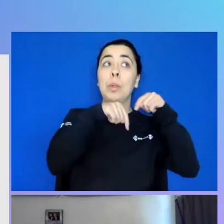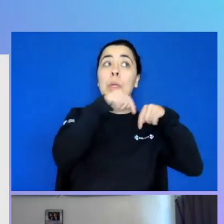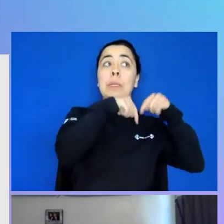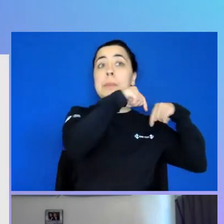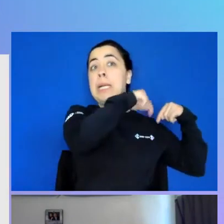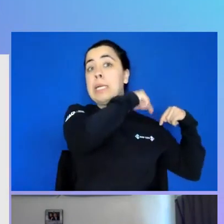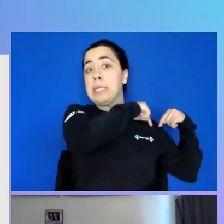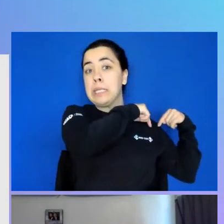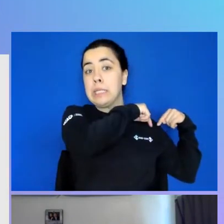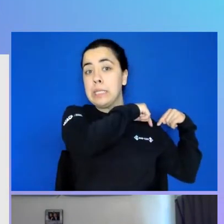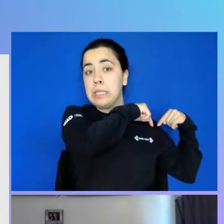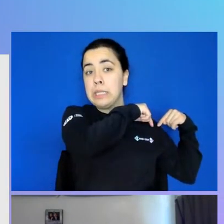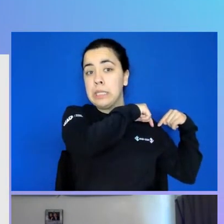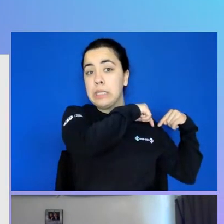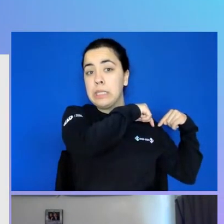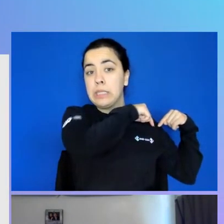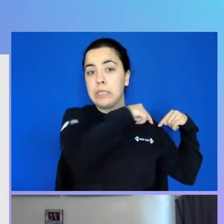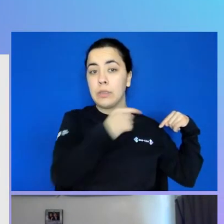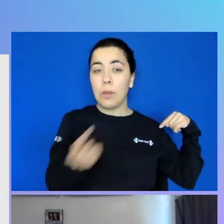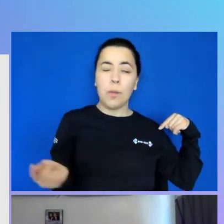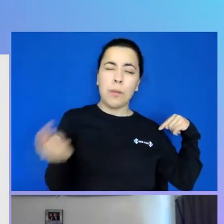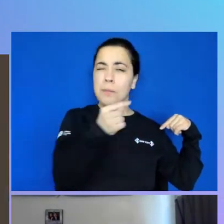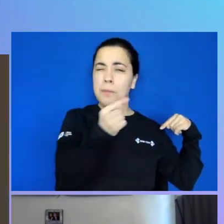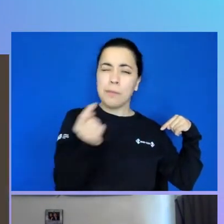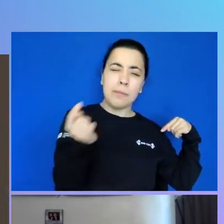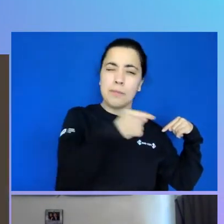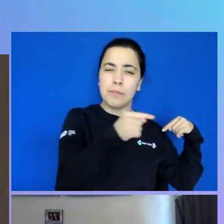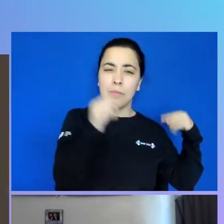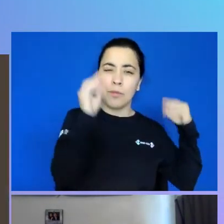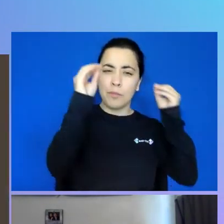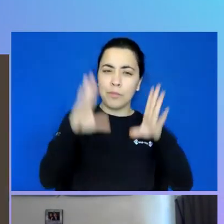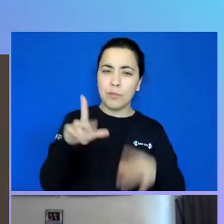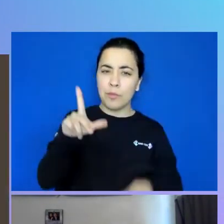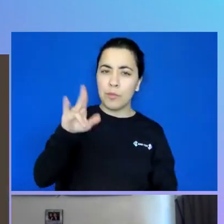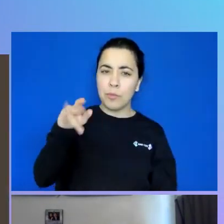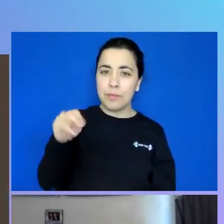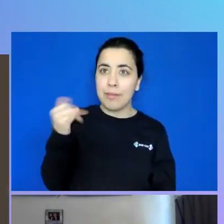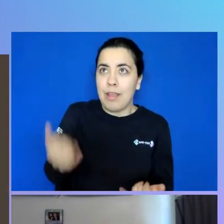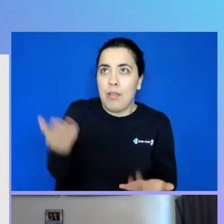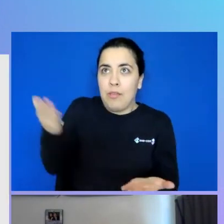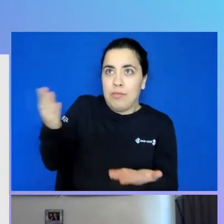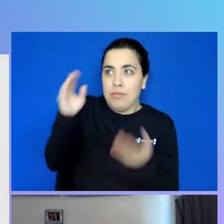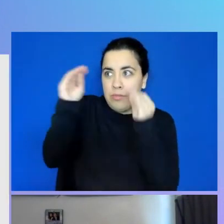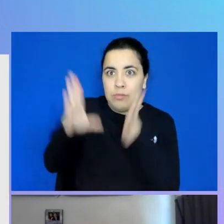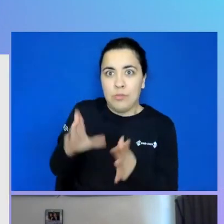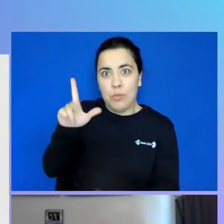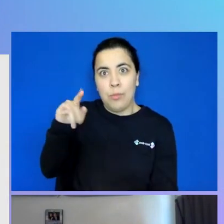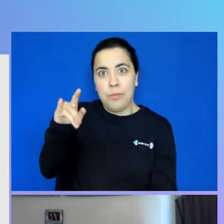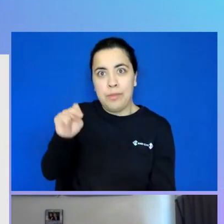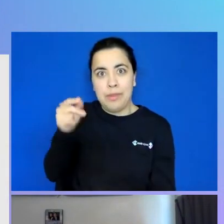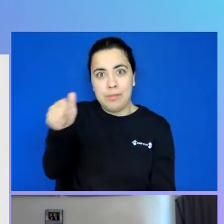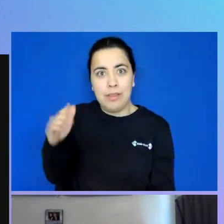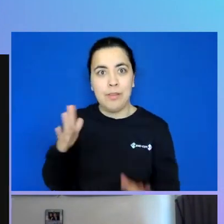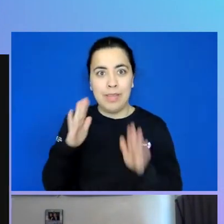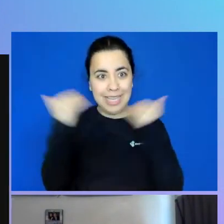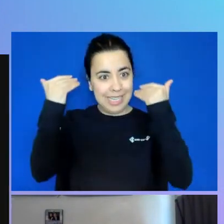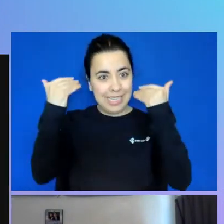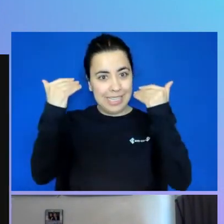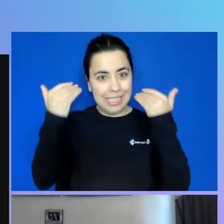back to Professor Lupine because I have just made him happy. So